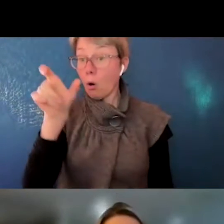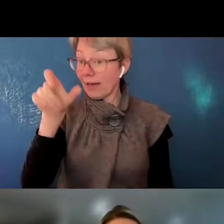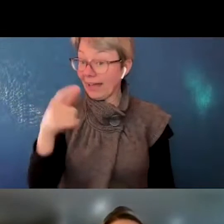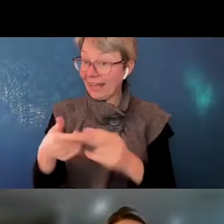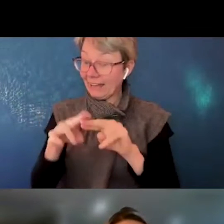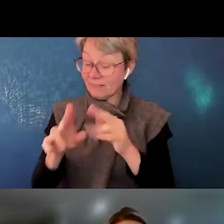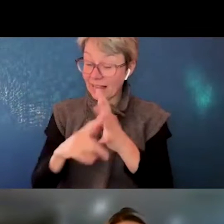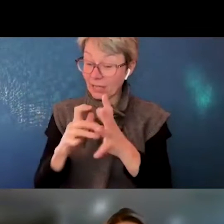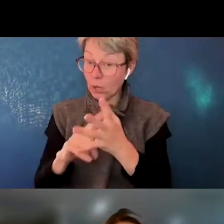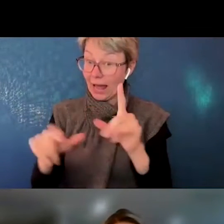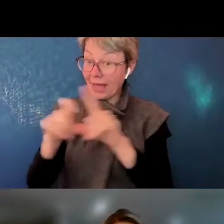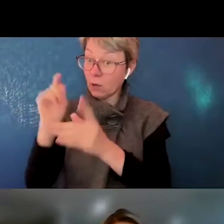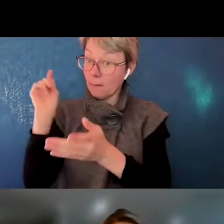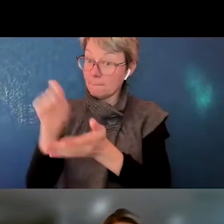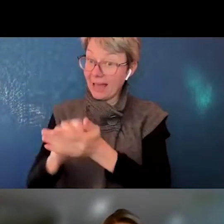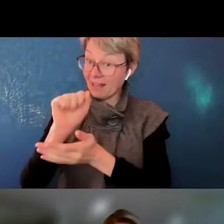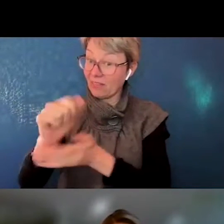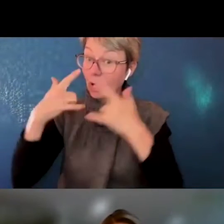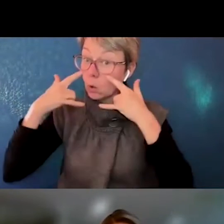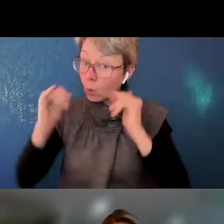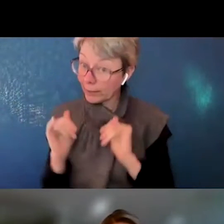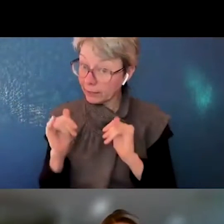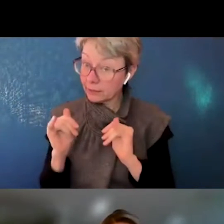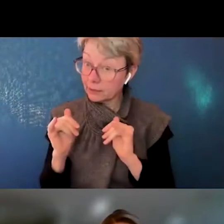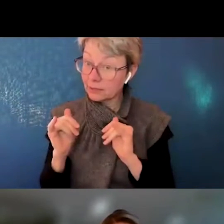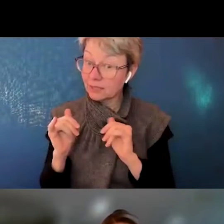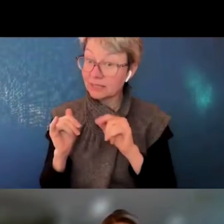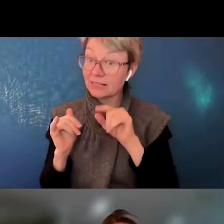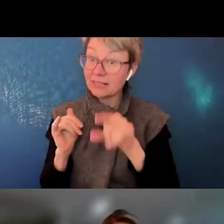that means legal aid pays the bill for their lawyer they can have either an in-house lawyer